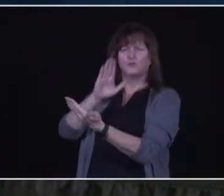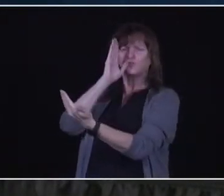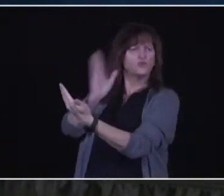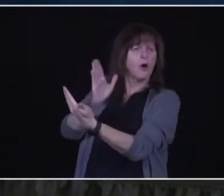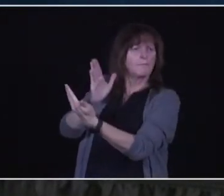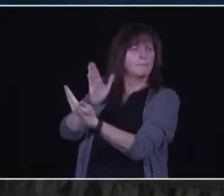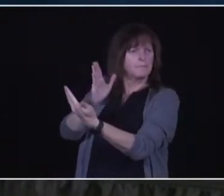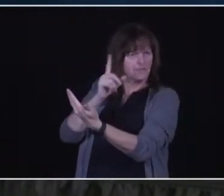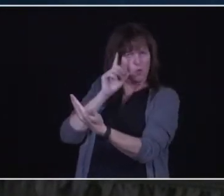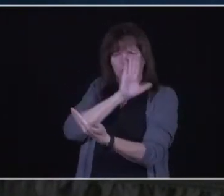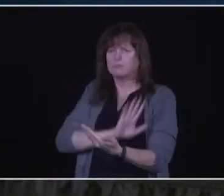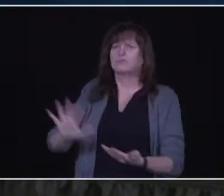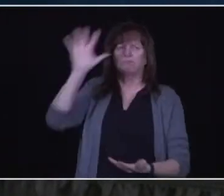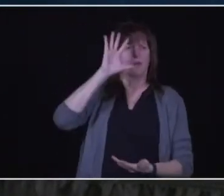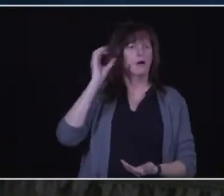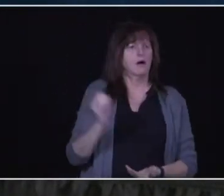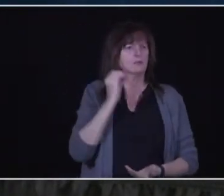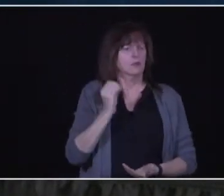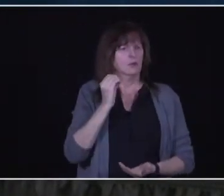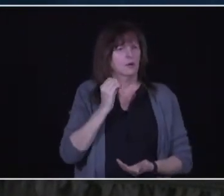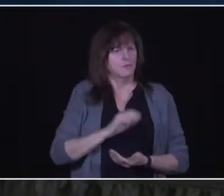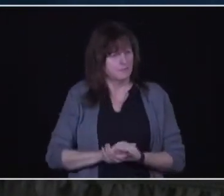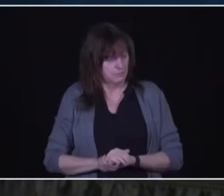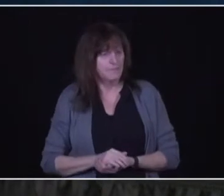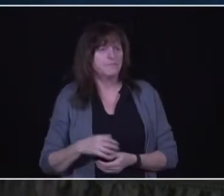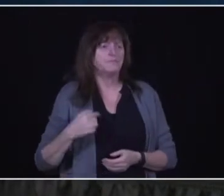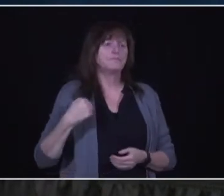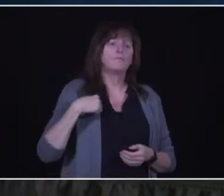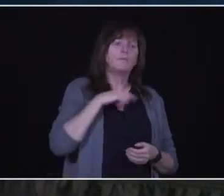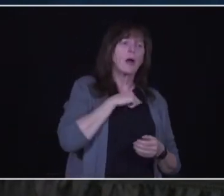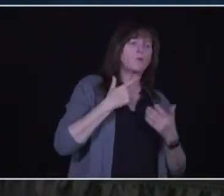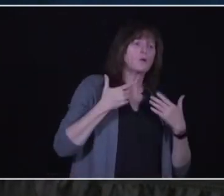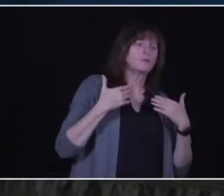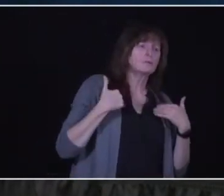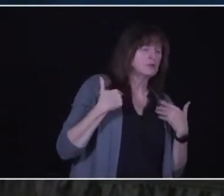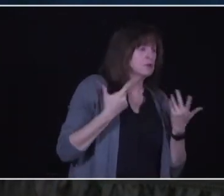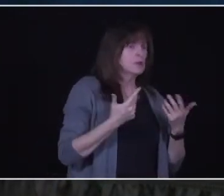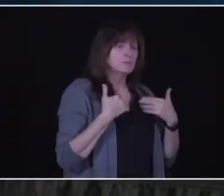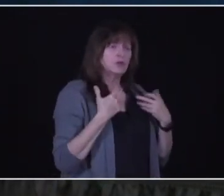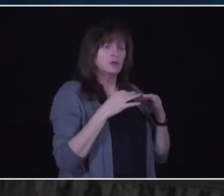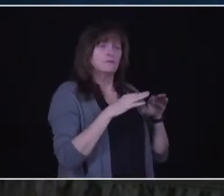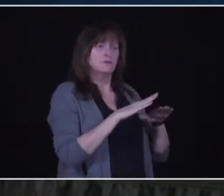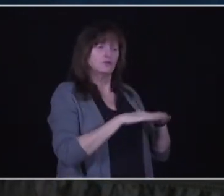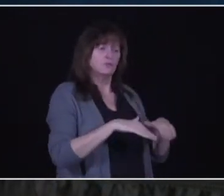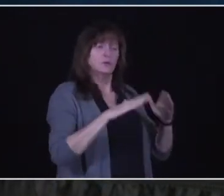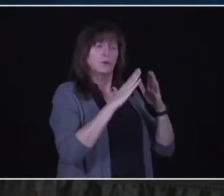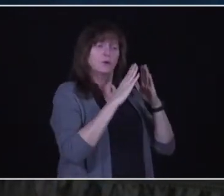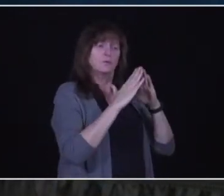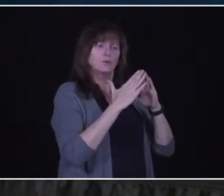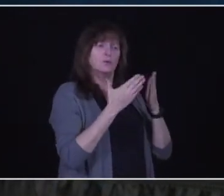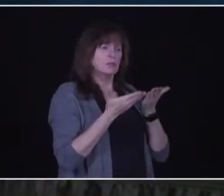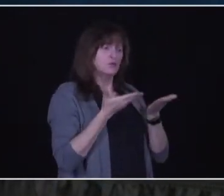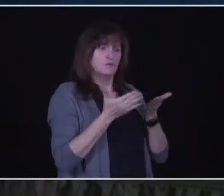The ministry of the solicitor General in the ministry of children, community and social services are just two of the frontline social